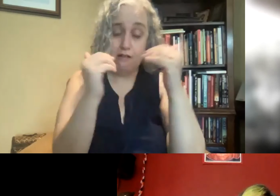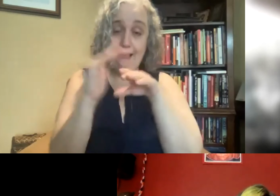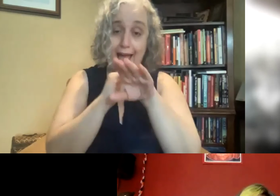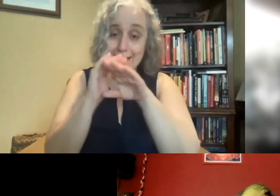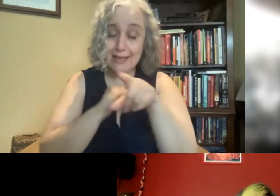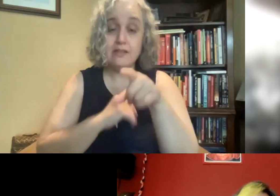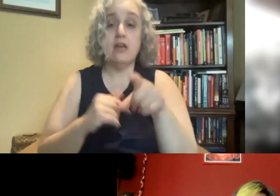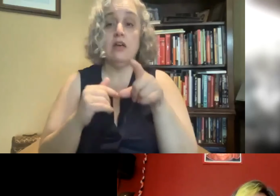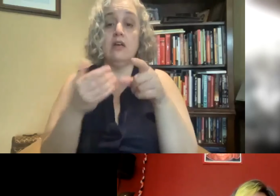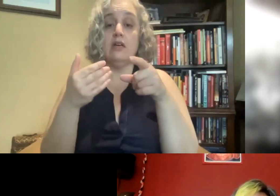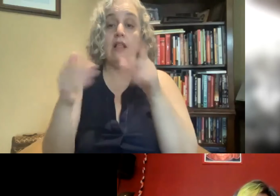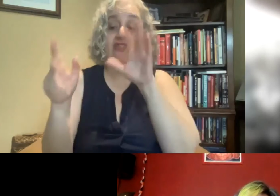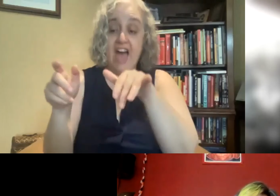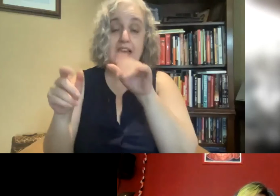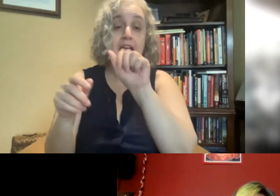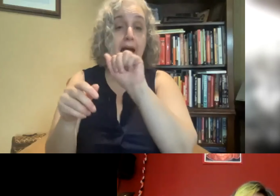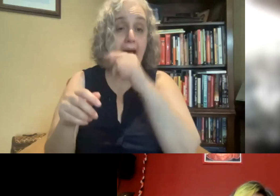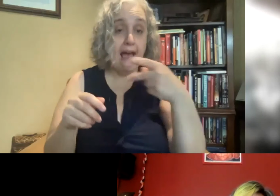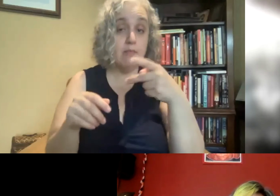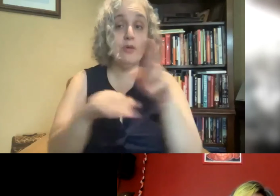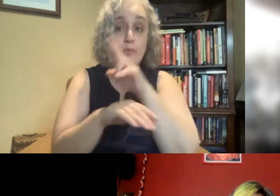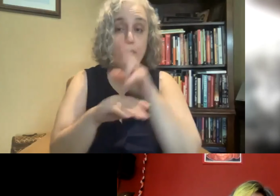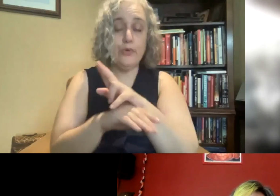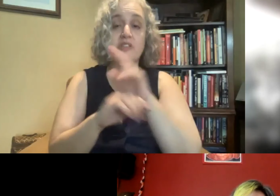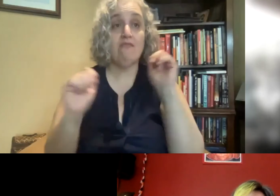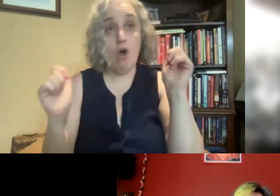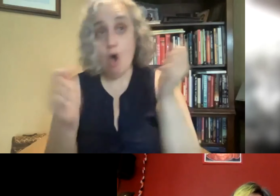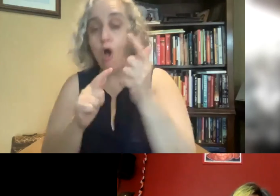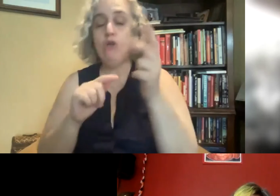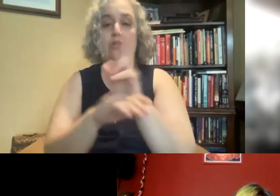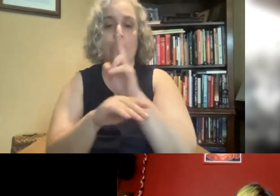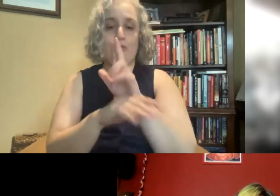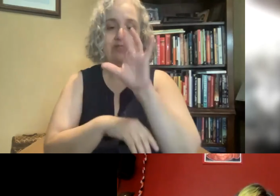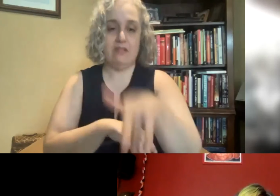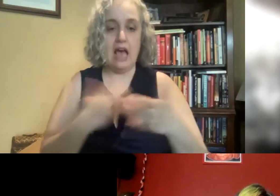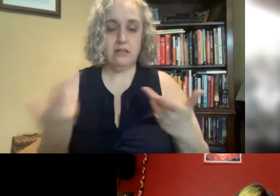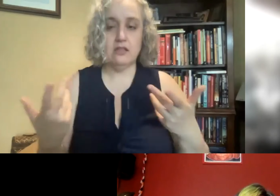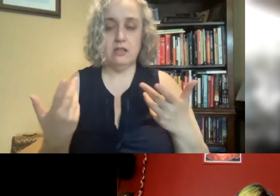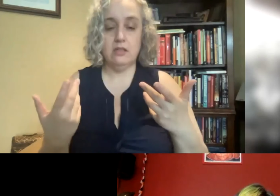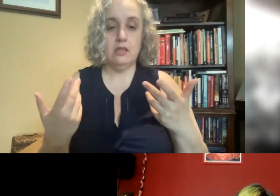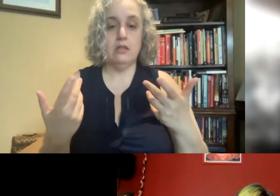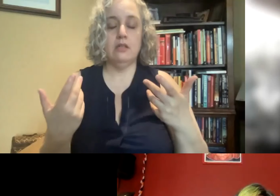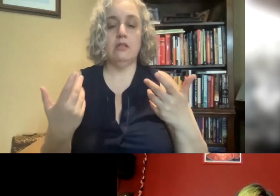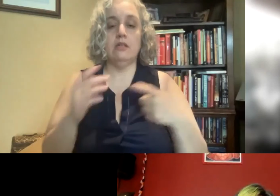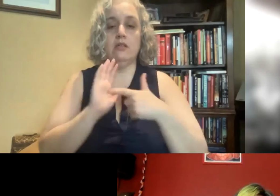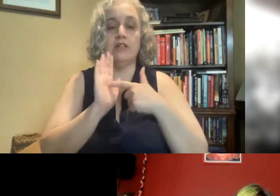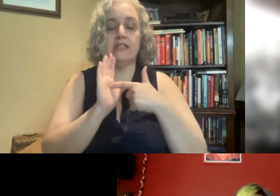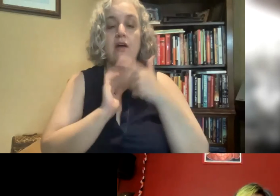everyone can use it and benefit from it as well. When I look at the projects